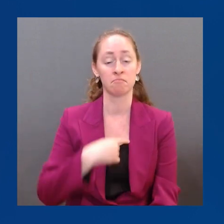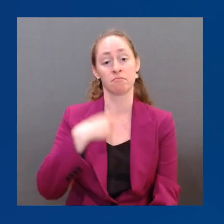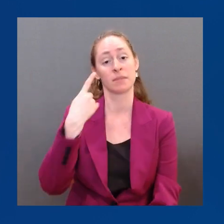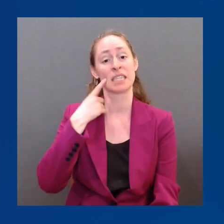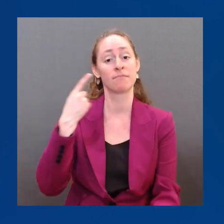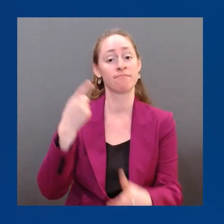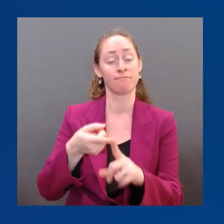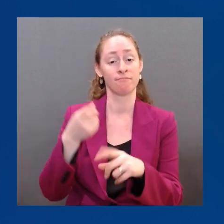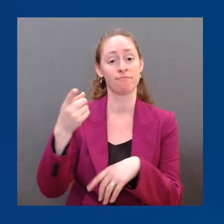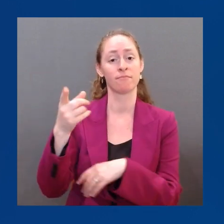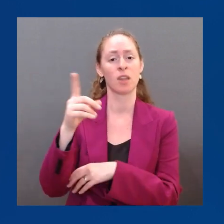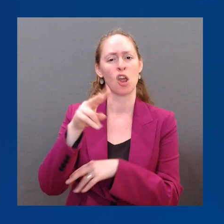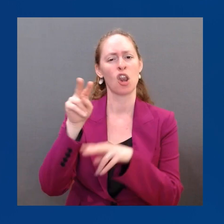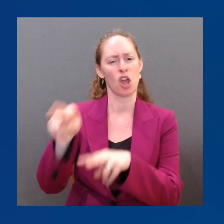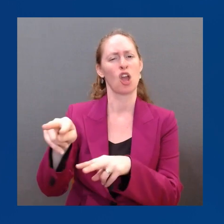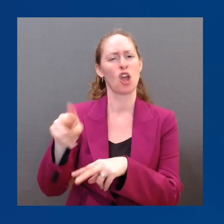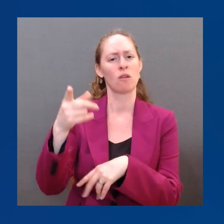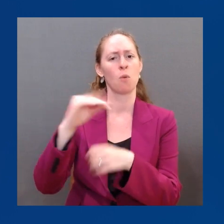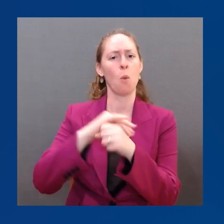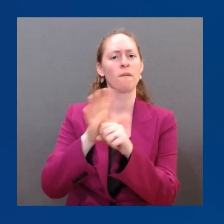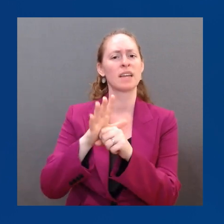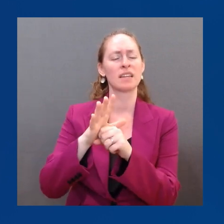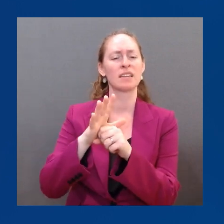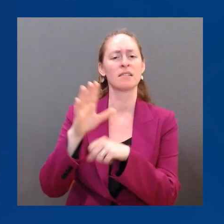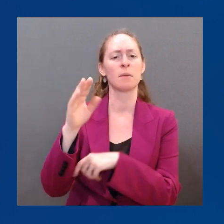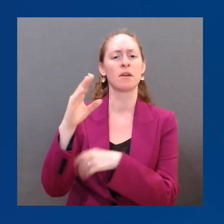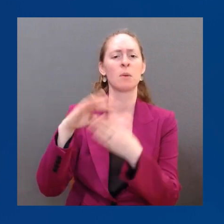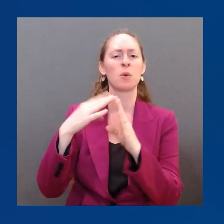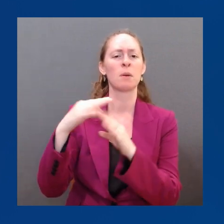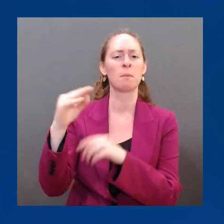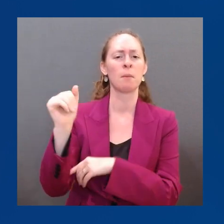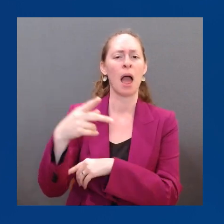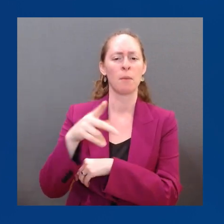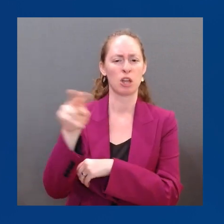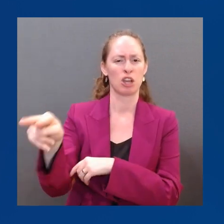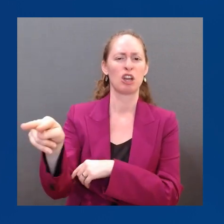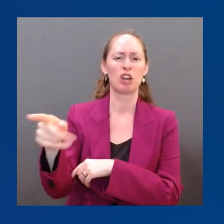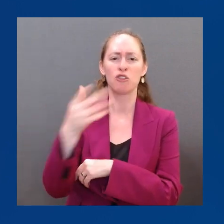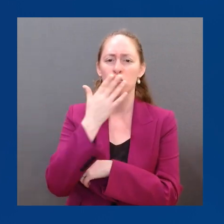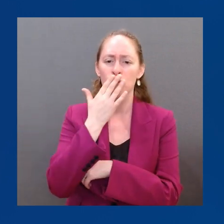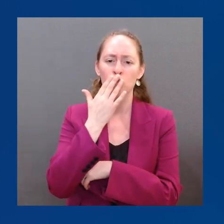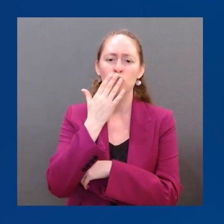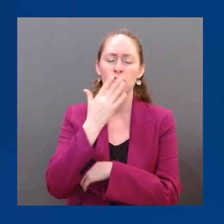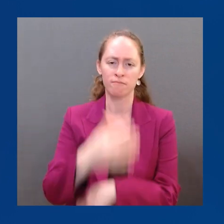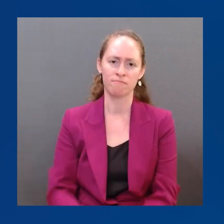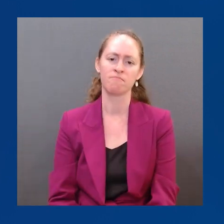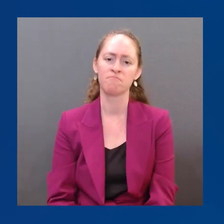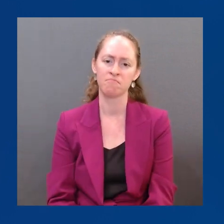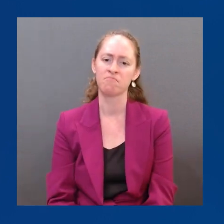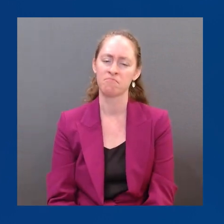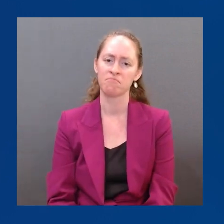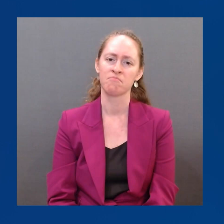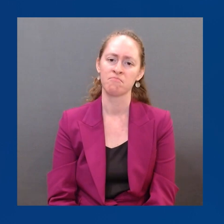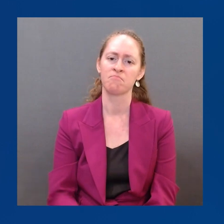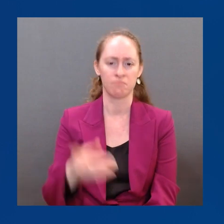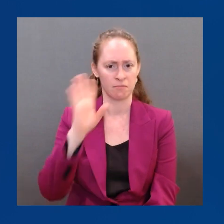some areas of increased infection and hospitalization in the Northeast and the Eastern Corridor,